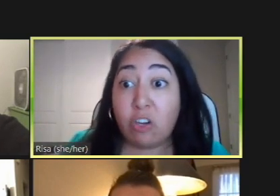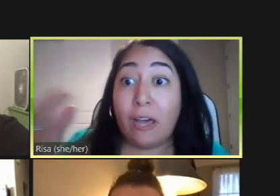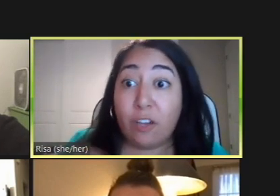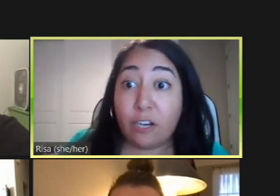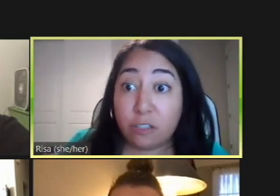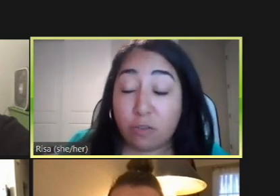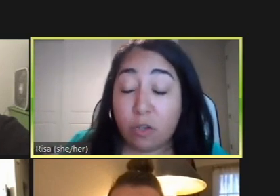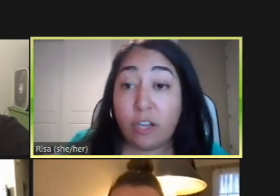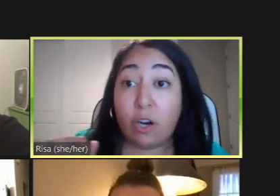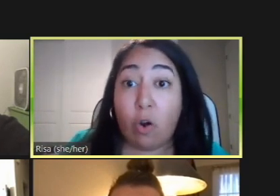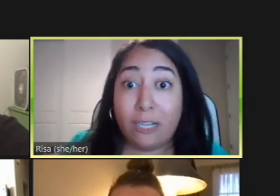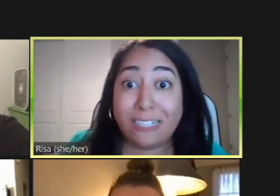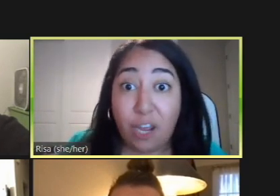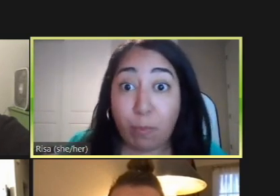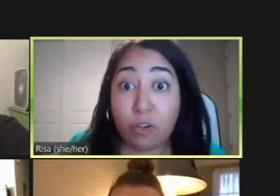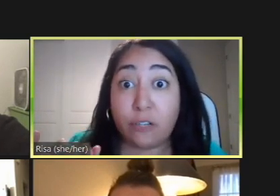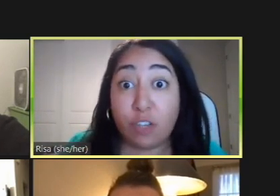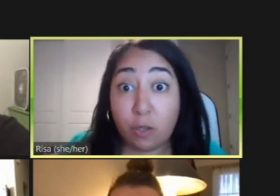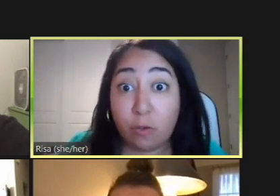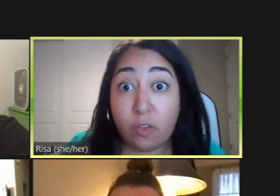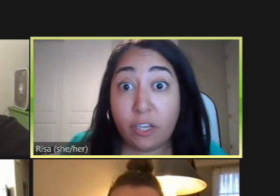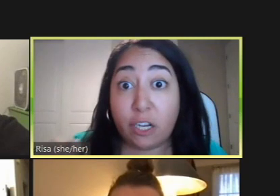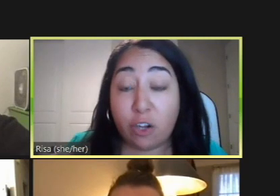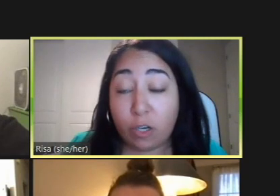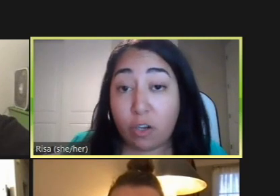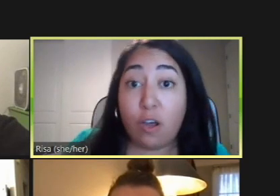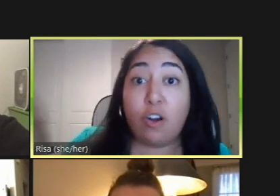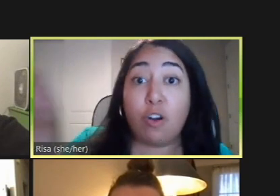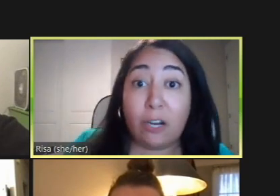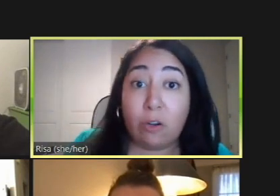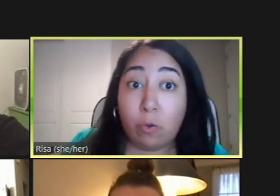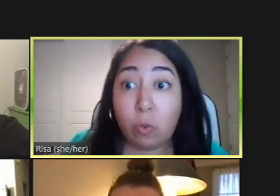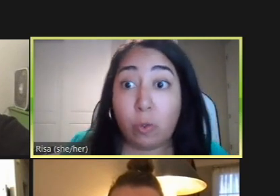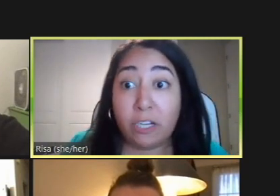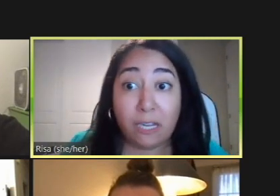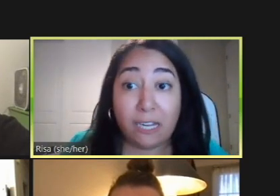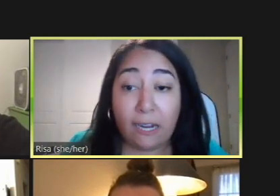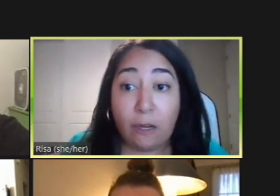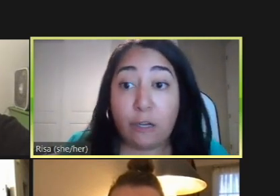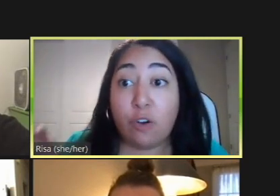so that the consumer is always able to view the interpreter, no matter who is speaking.